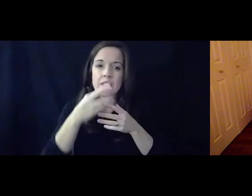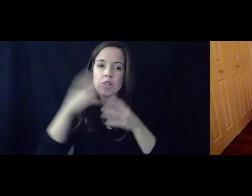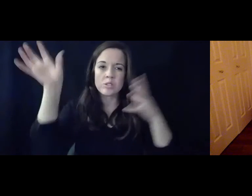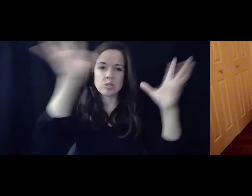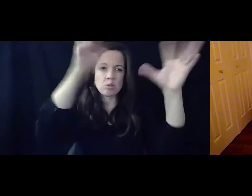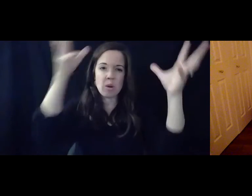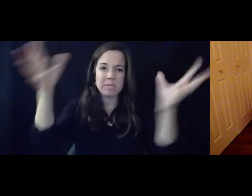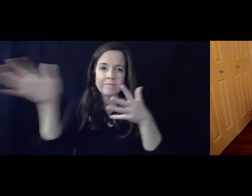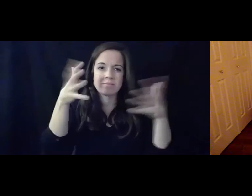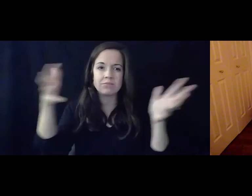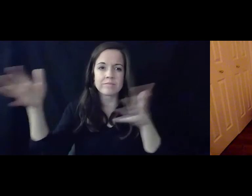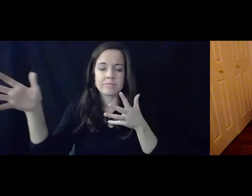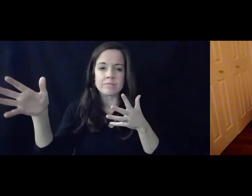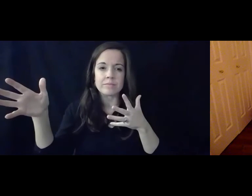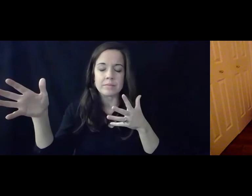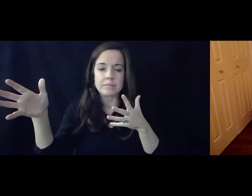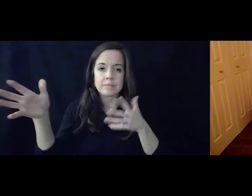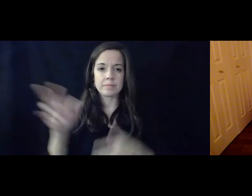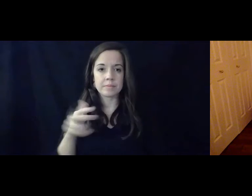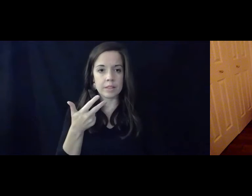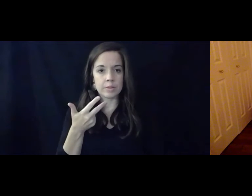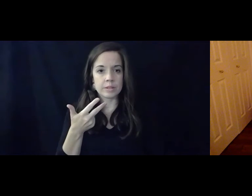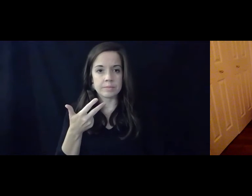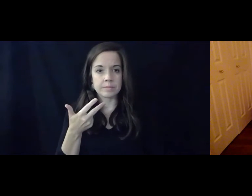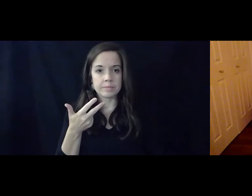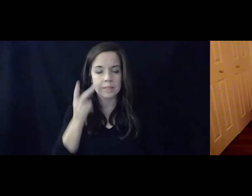Three. I saw myself unbraided